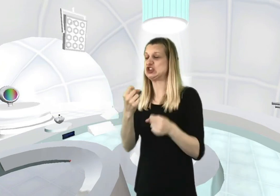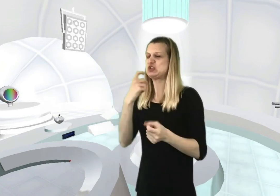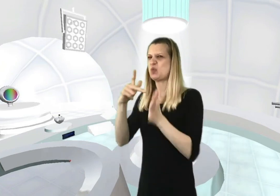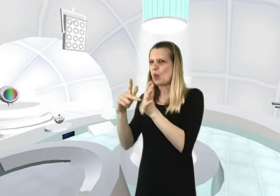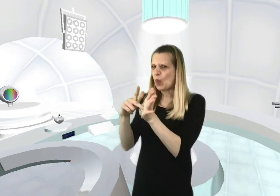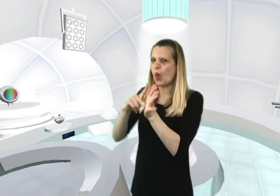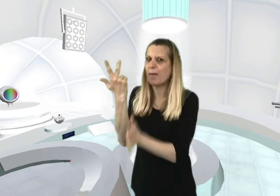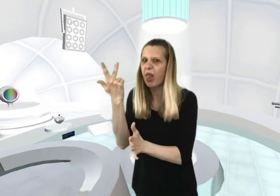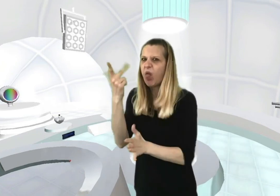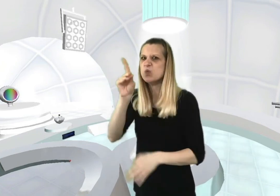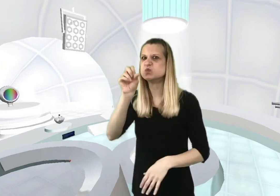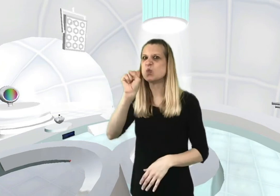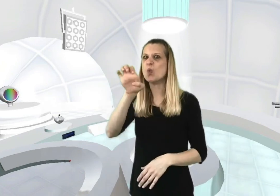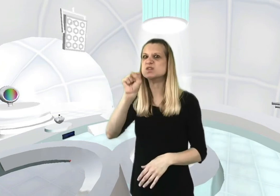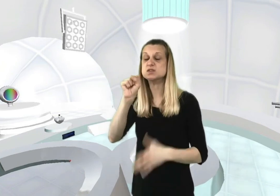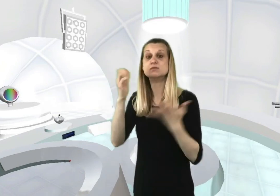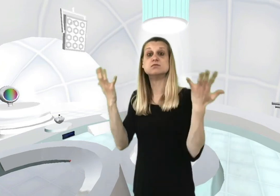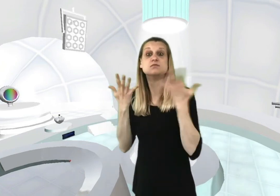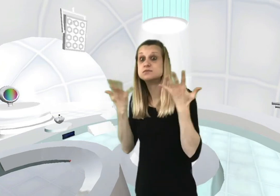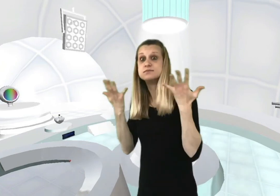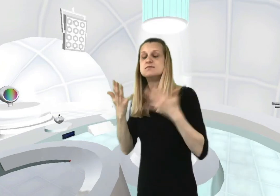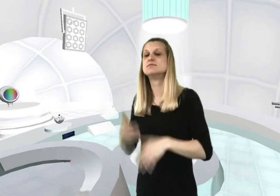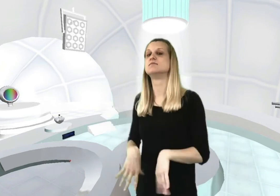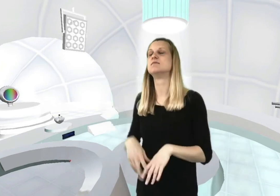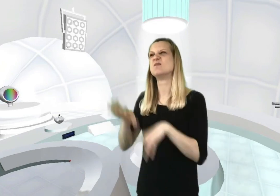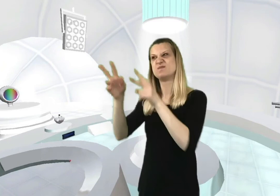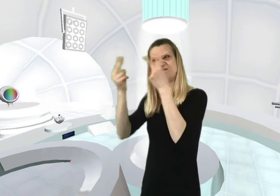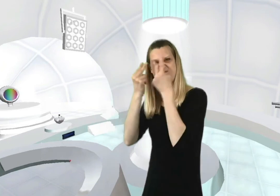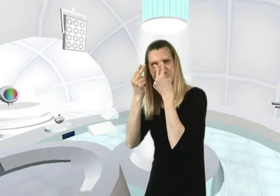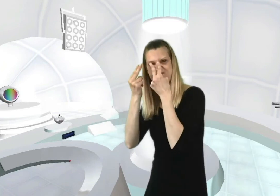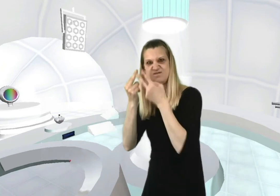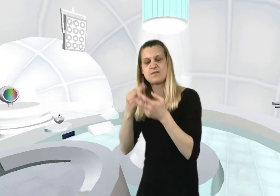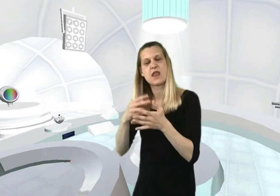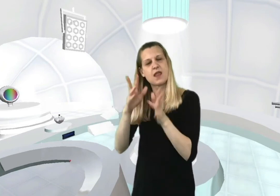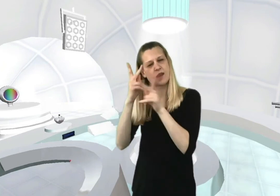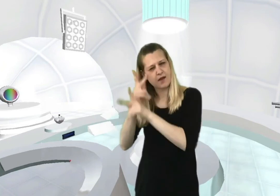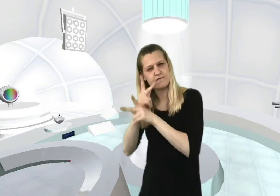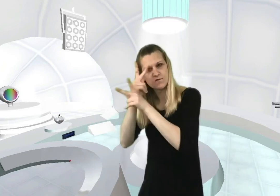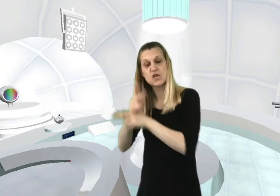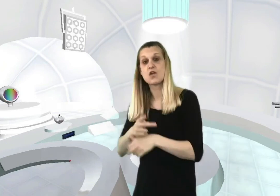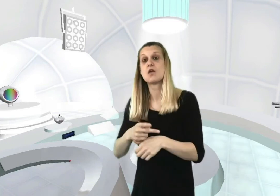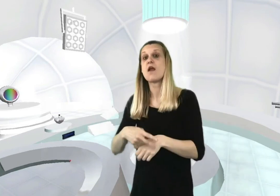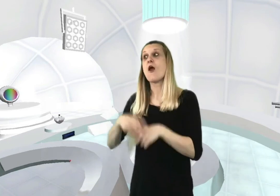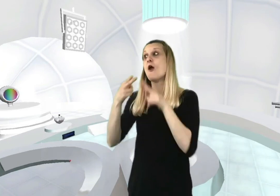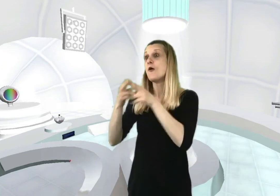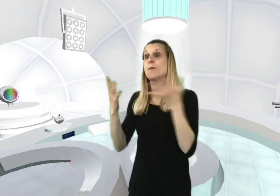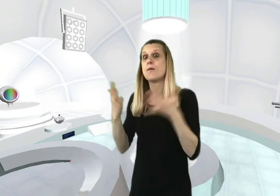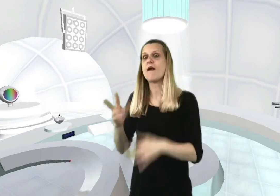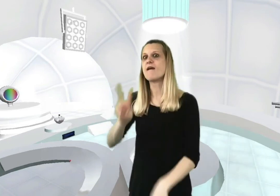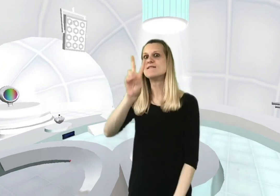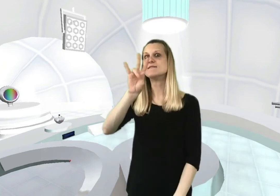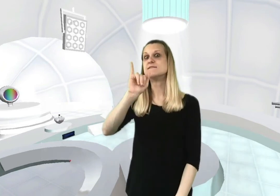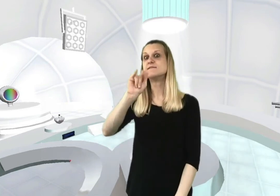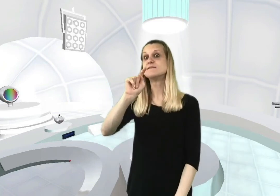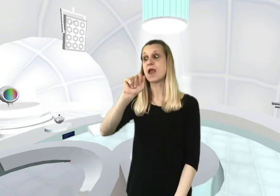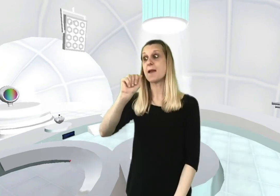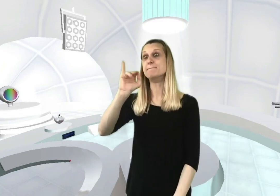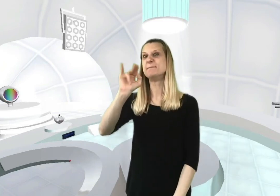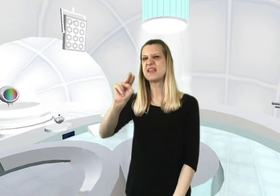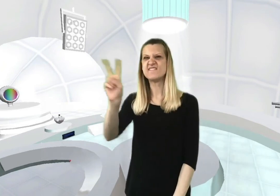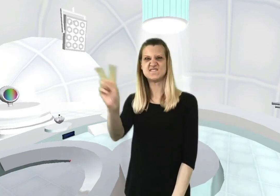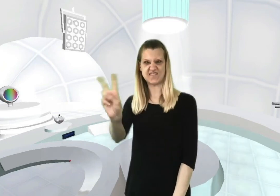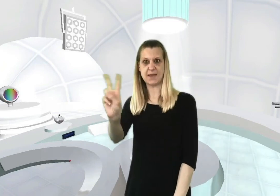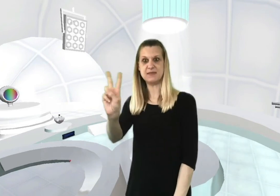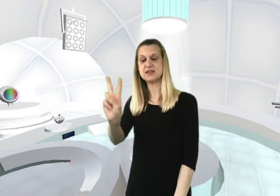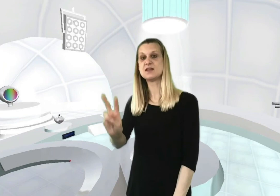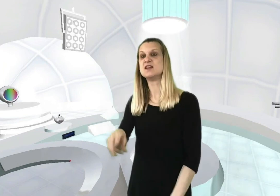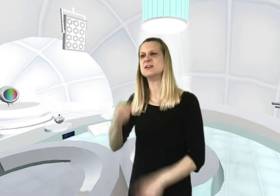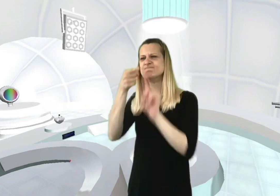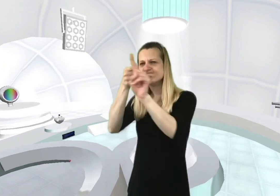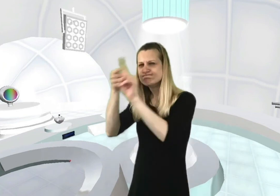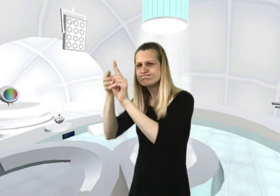triple overdose of my wonderful Supervitamin Candy.